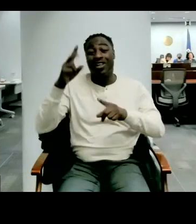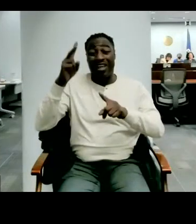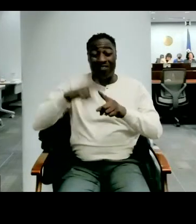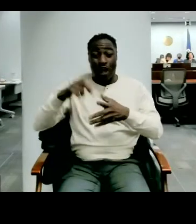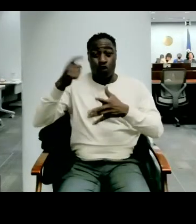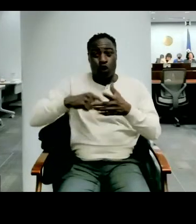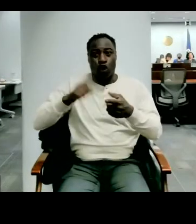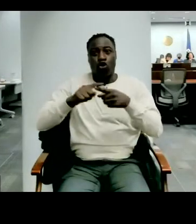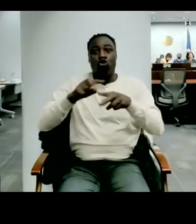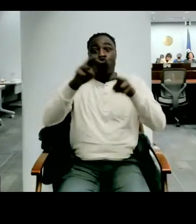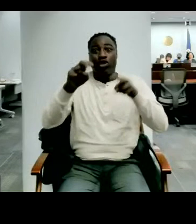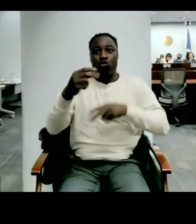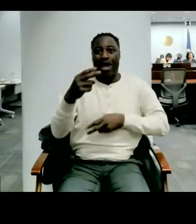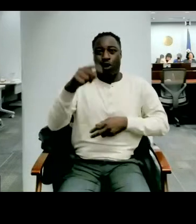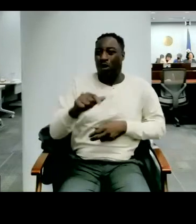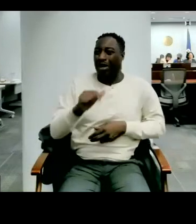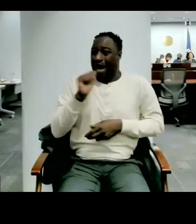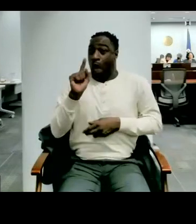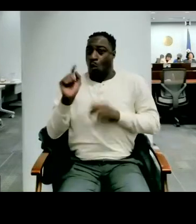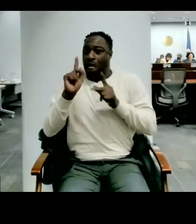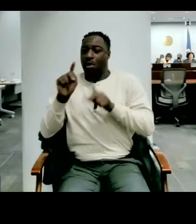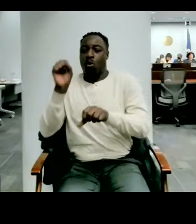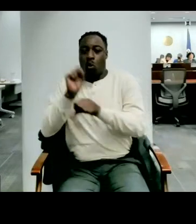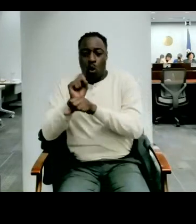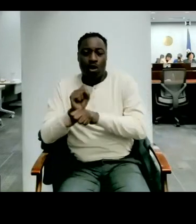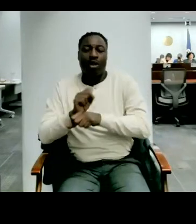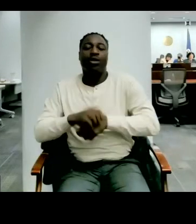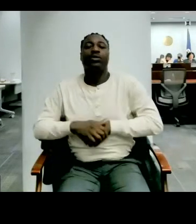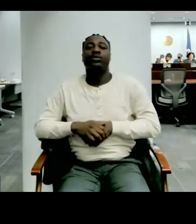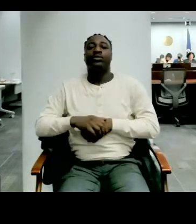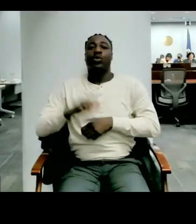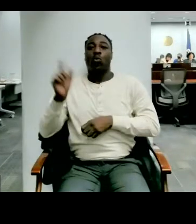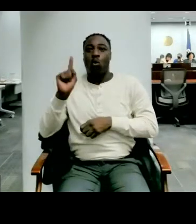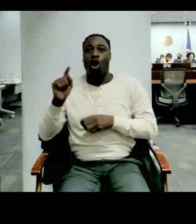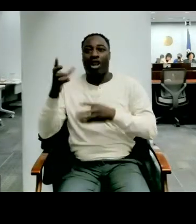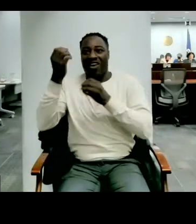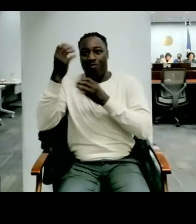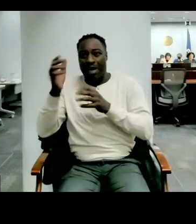versus where the people working, and documents and file information is. The charge should be prosecu